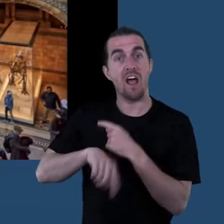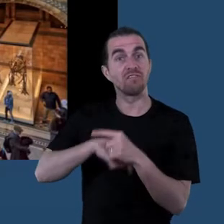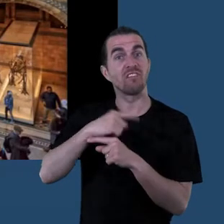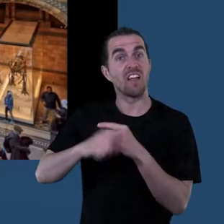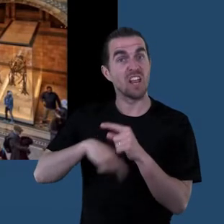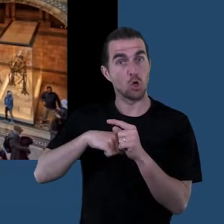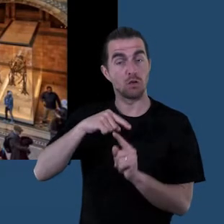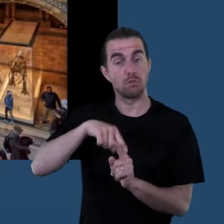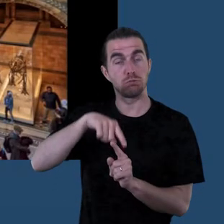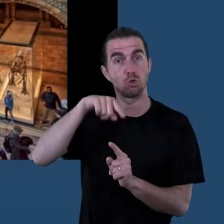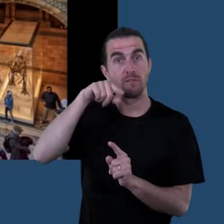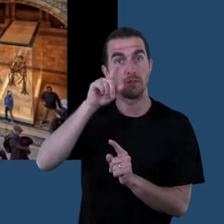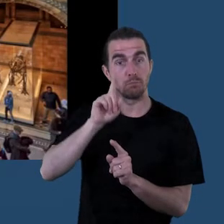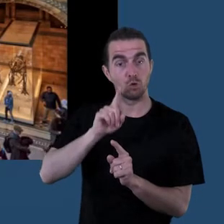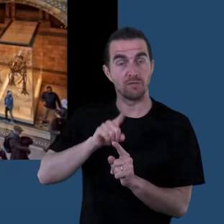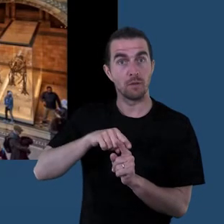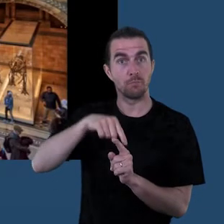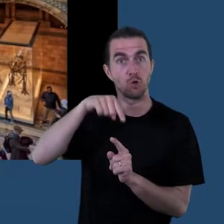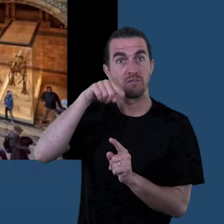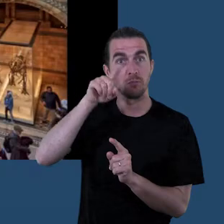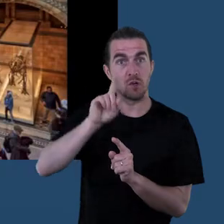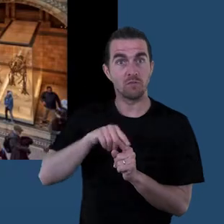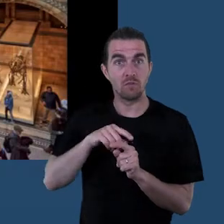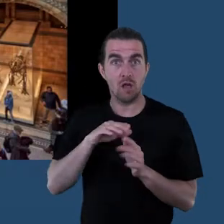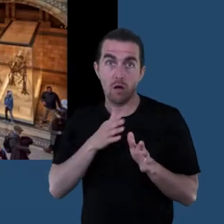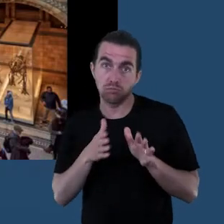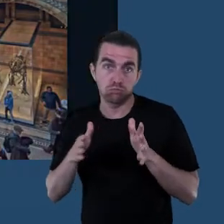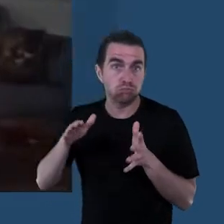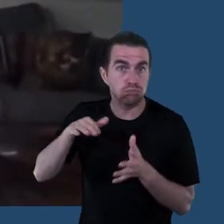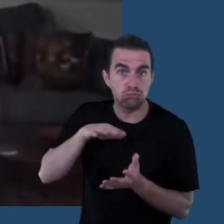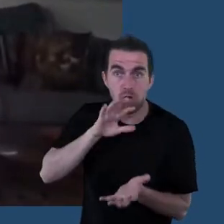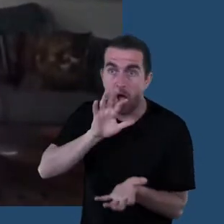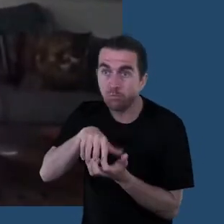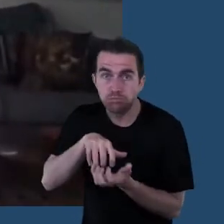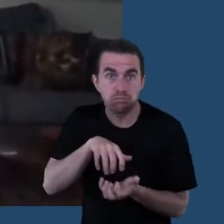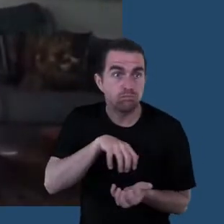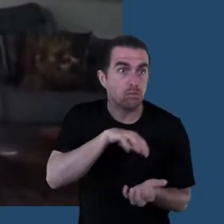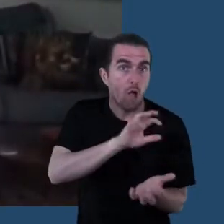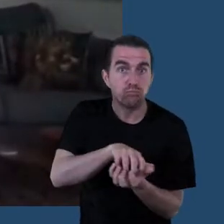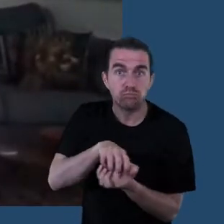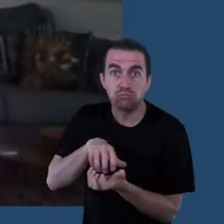moving backwards and forwards, feeding, breeding, backwards and forwards. But then something happened.